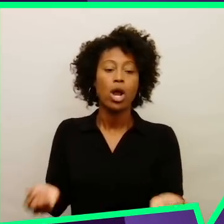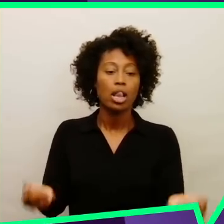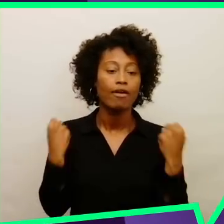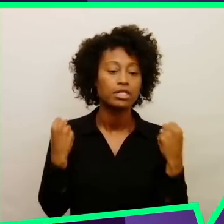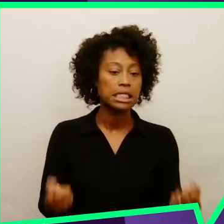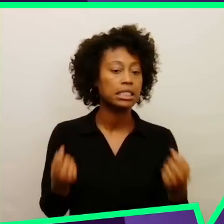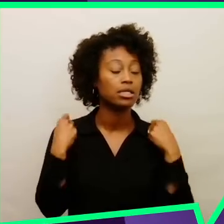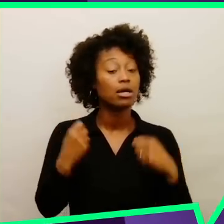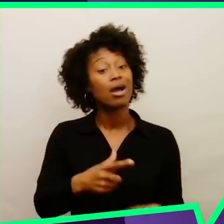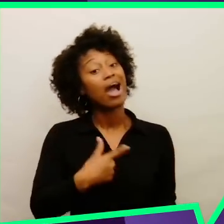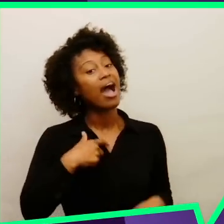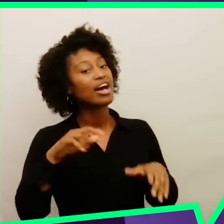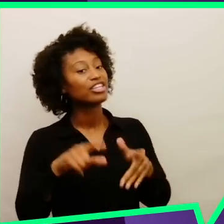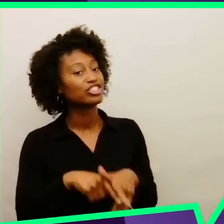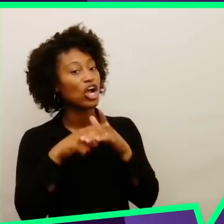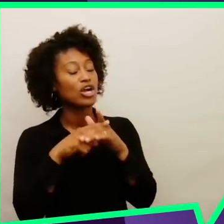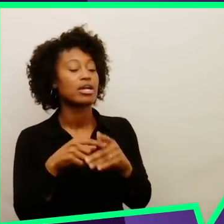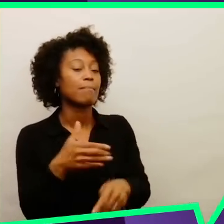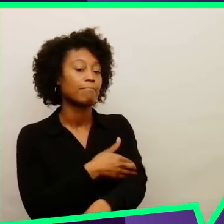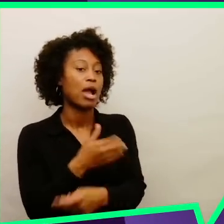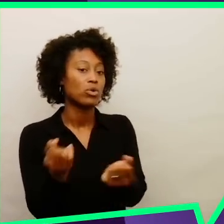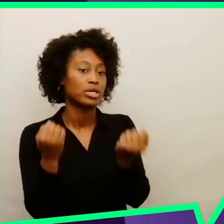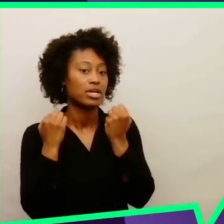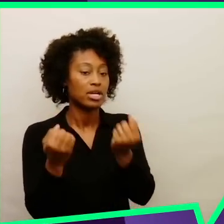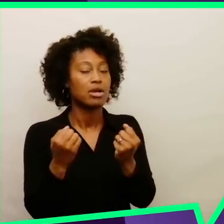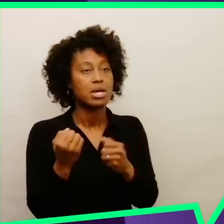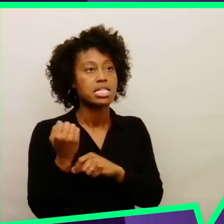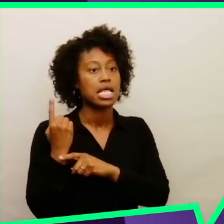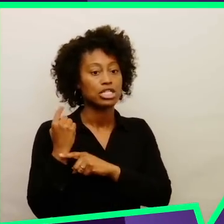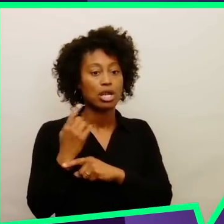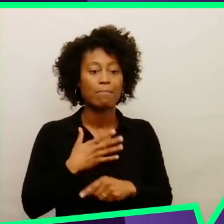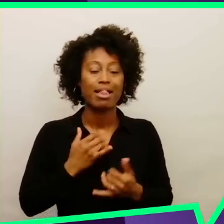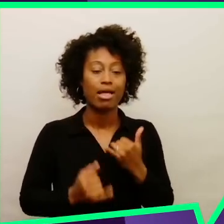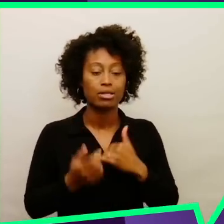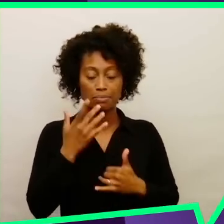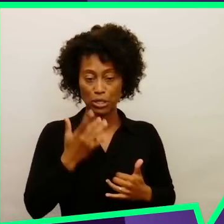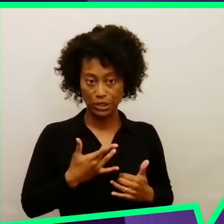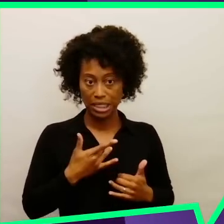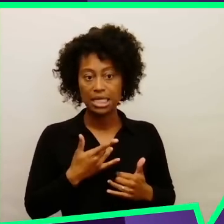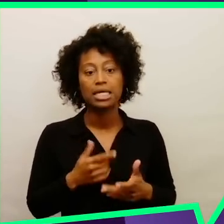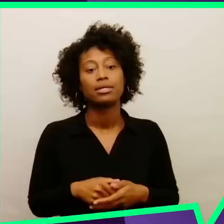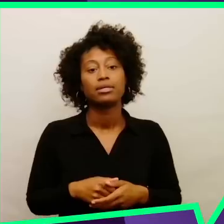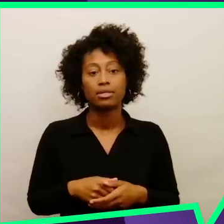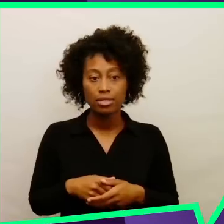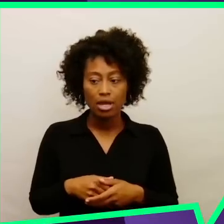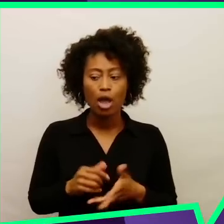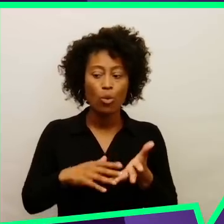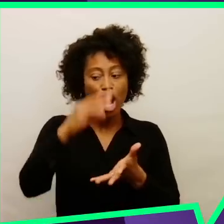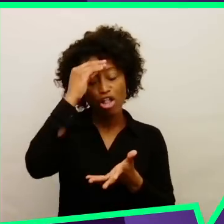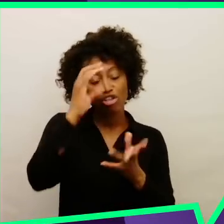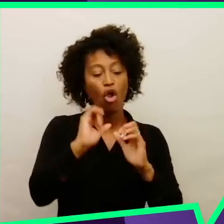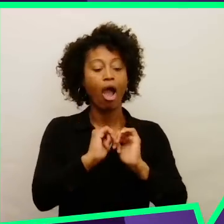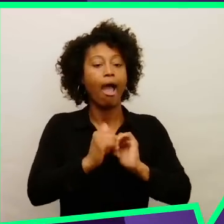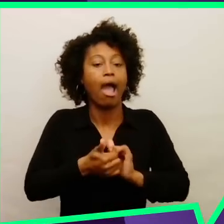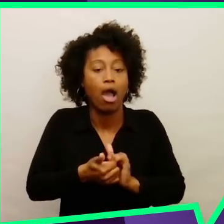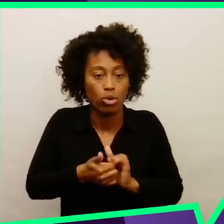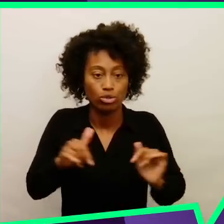So I started powerlifting for 3D, I think, last birthday. I really learned techniques of how to do it.